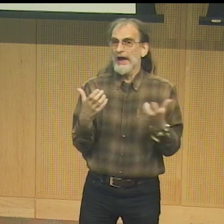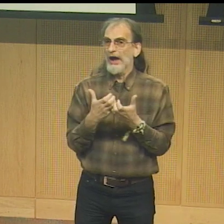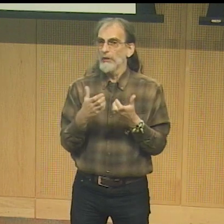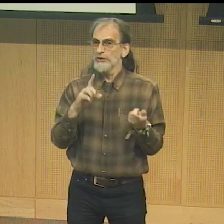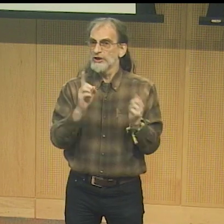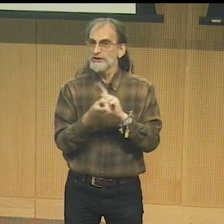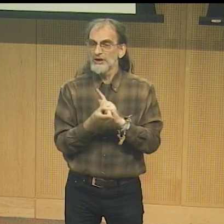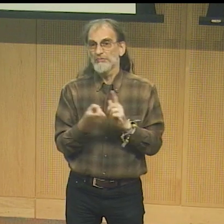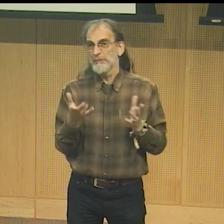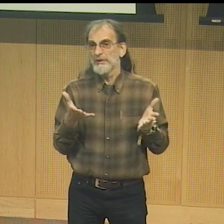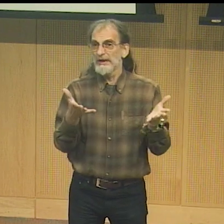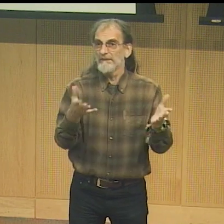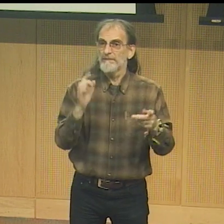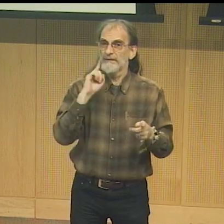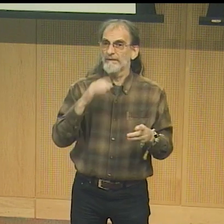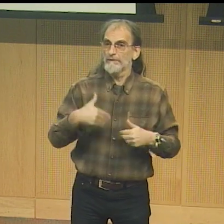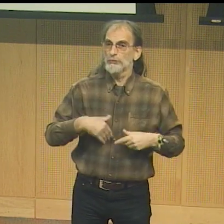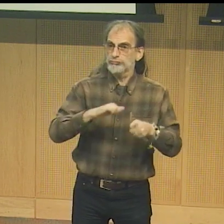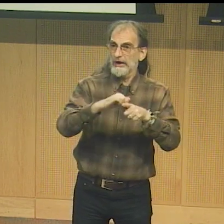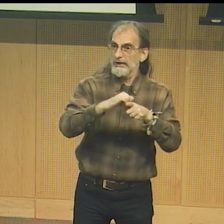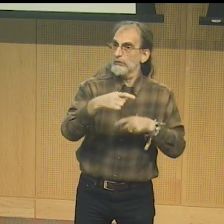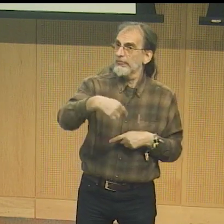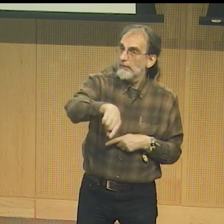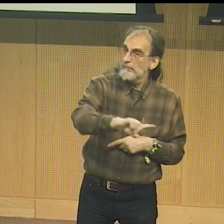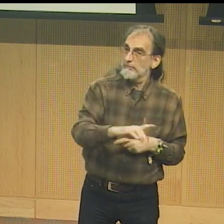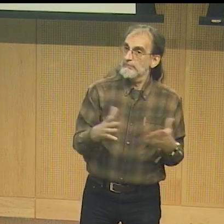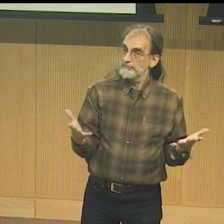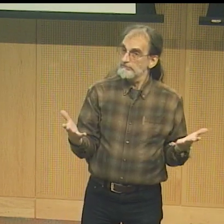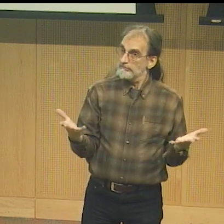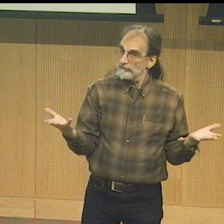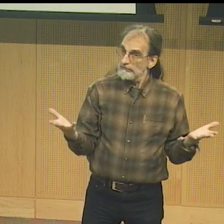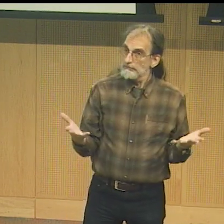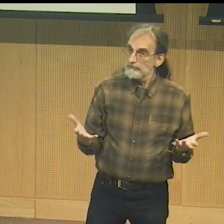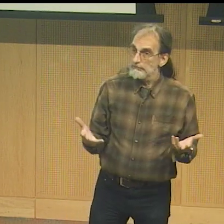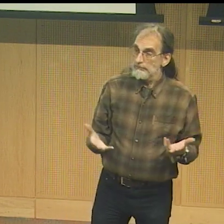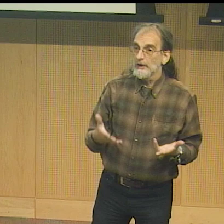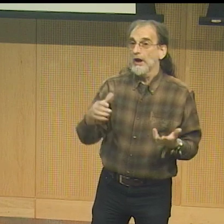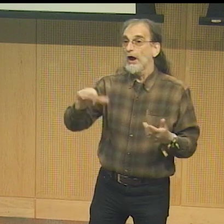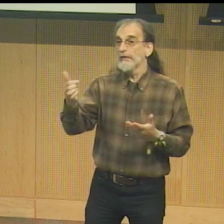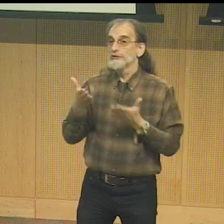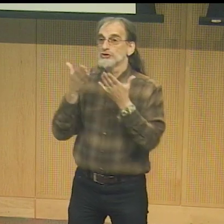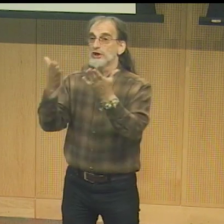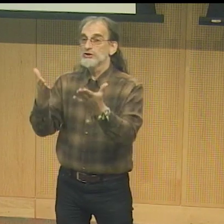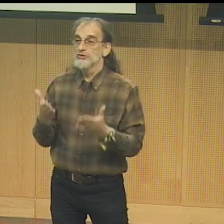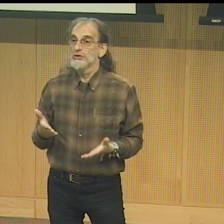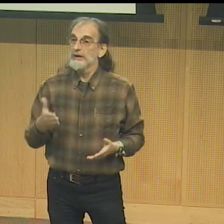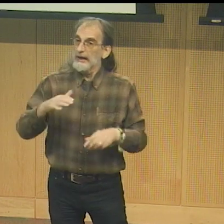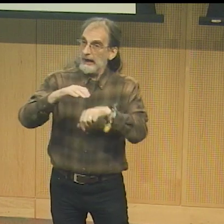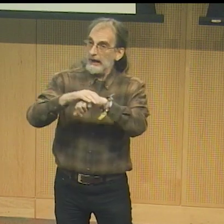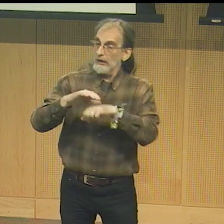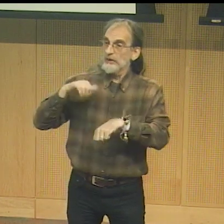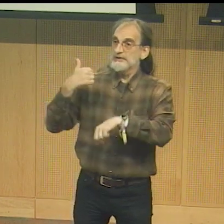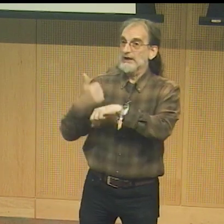There's not enough focus on culture and battling for our cultural rights. Maybe we should provide Deafhood training to